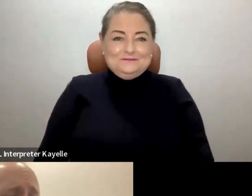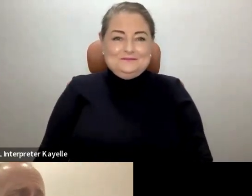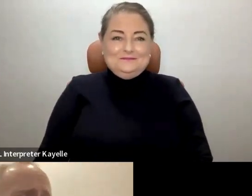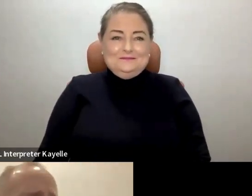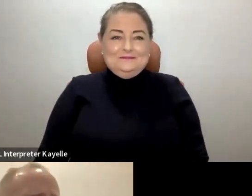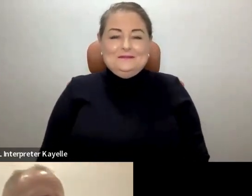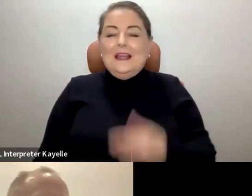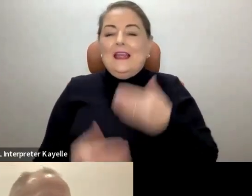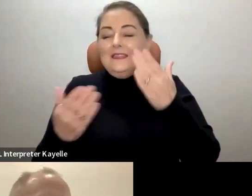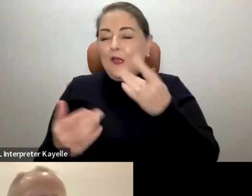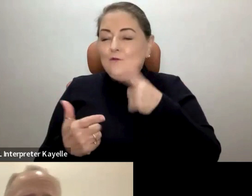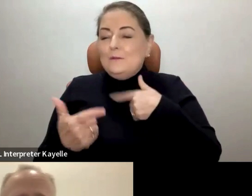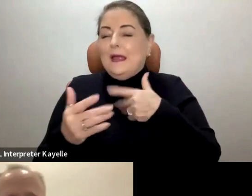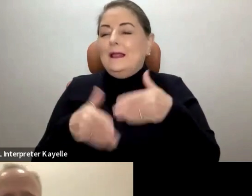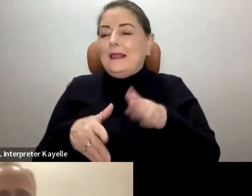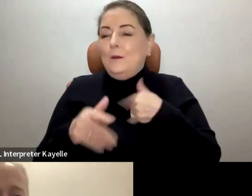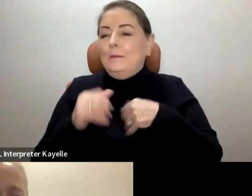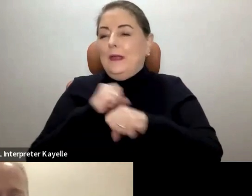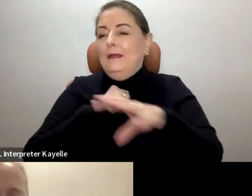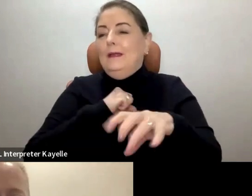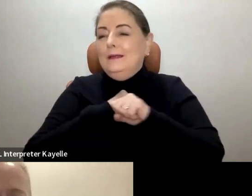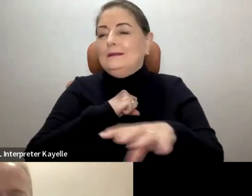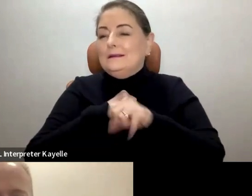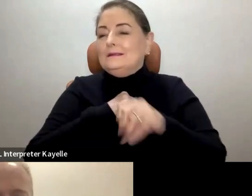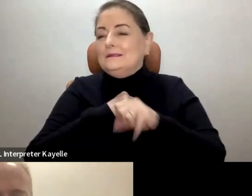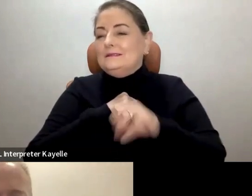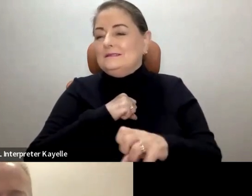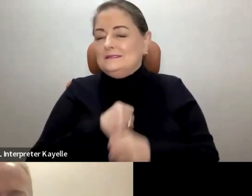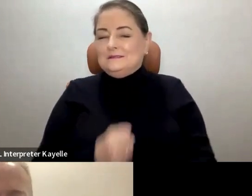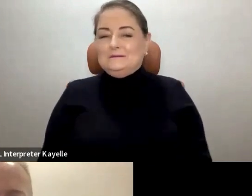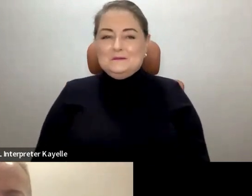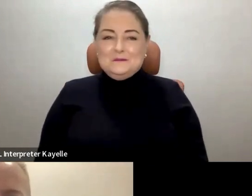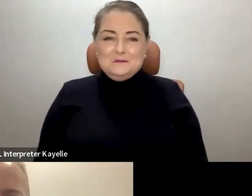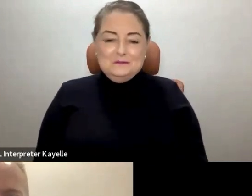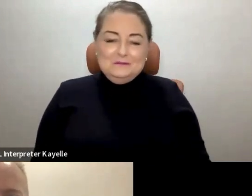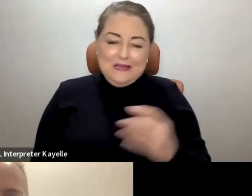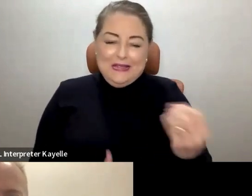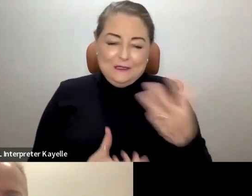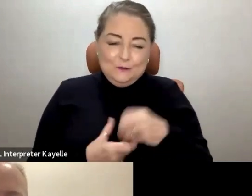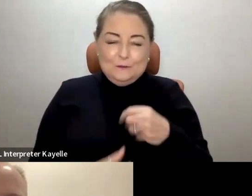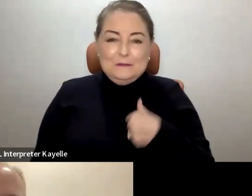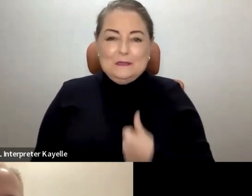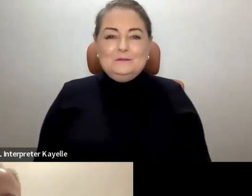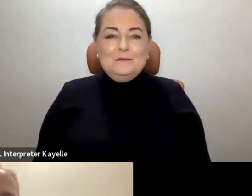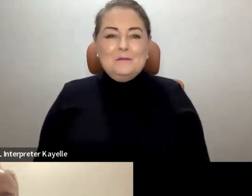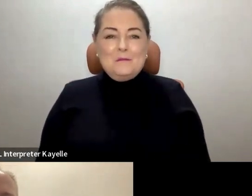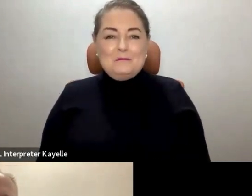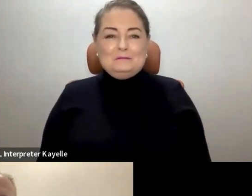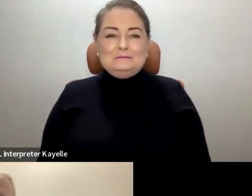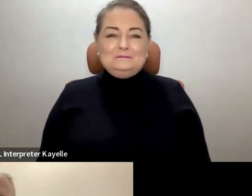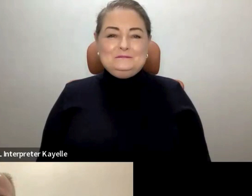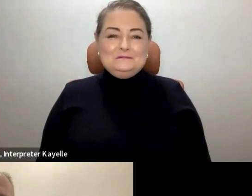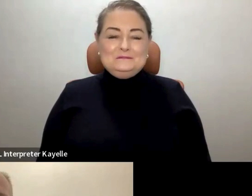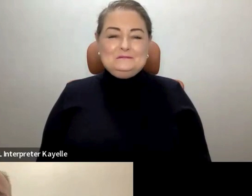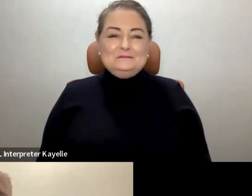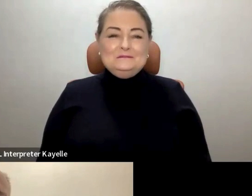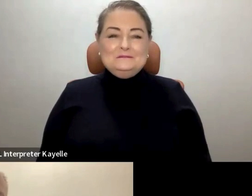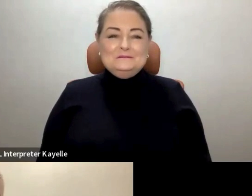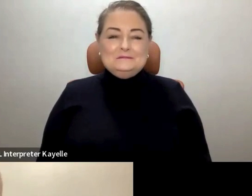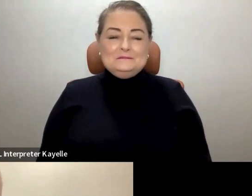you for doing this and including me. [Tania Kalaitzidis] No,thank you. We really enjoyed your presentation. And